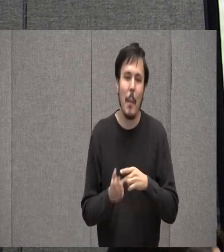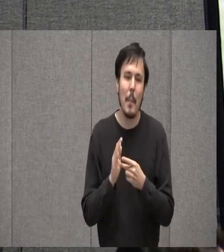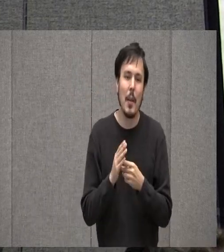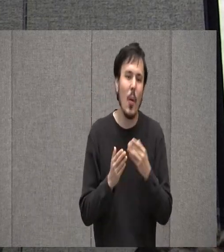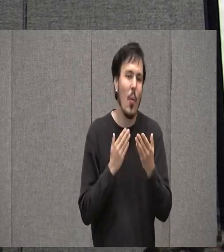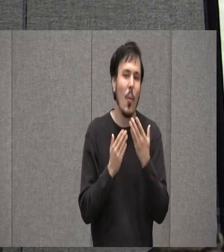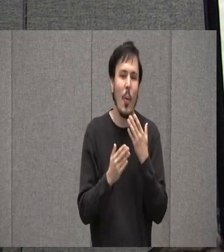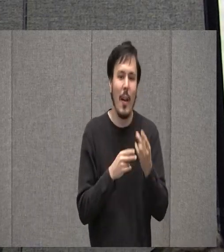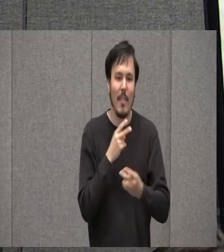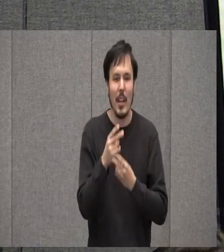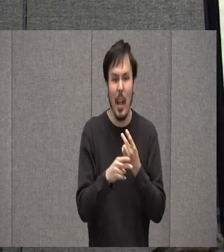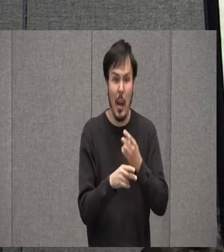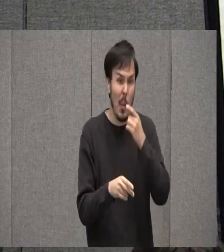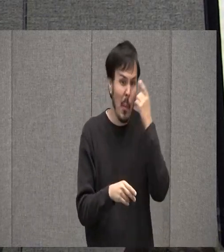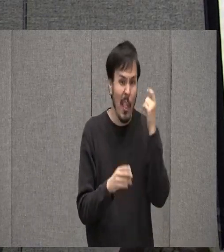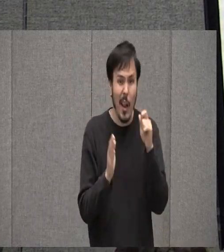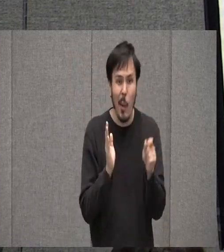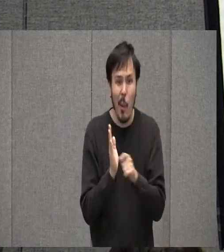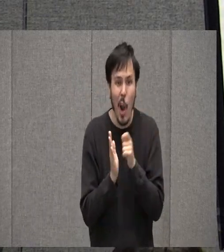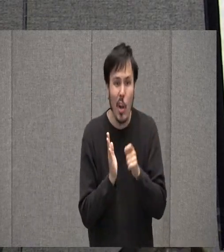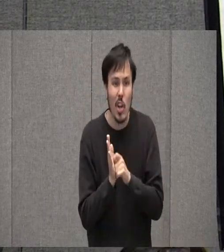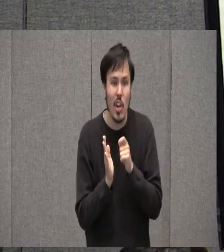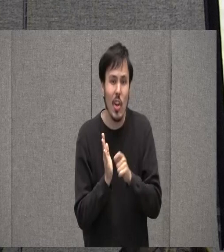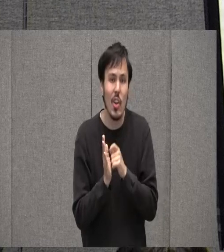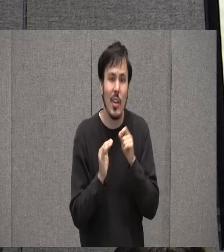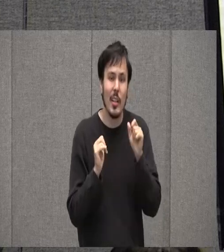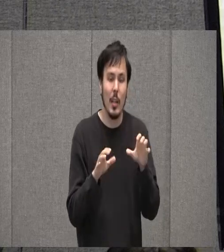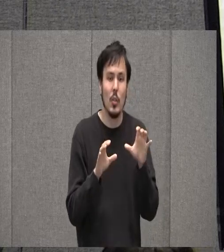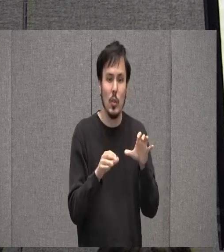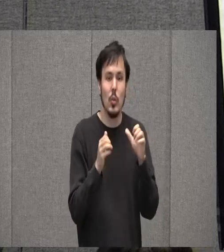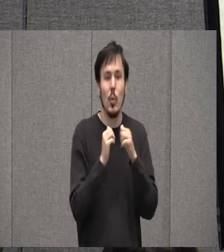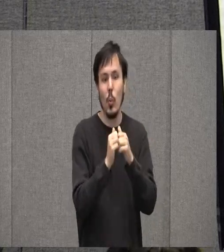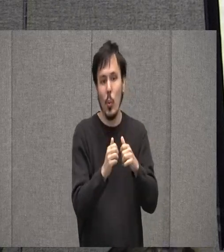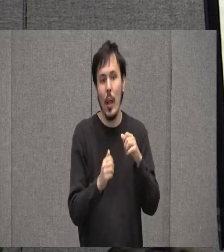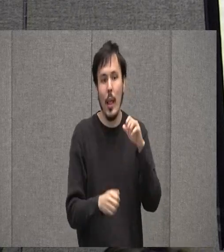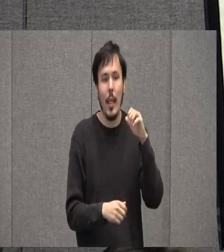you could do this with a black marker, you could do it with a ballpoint pen,